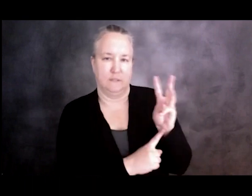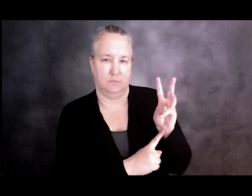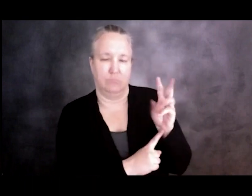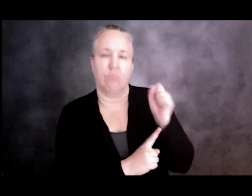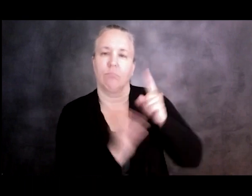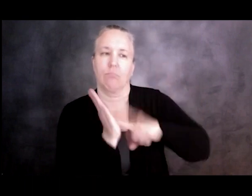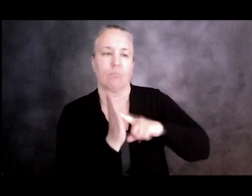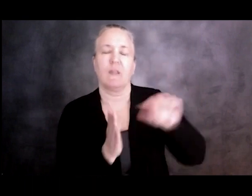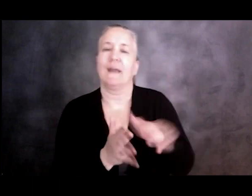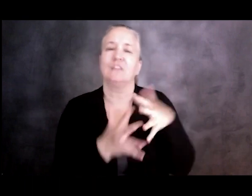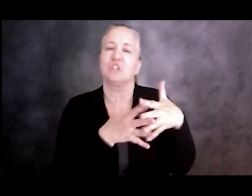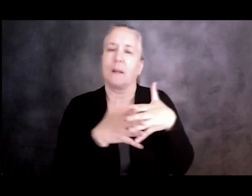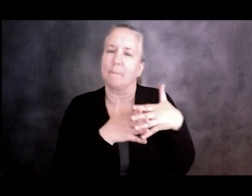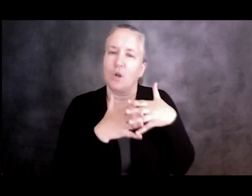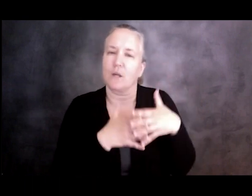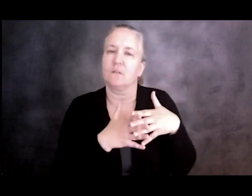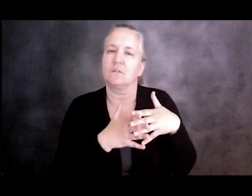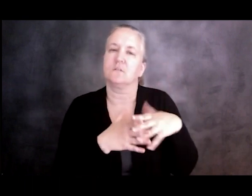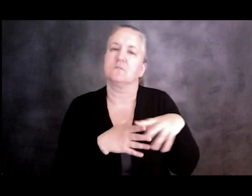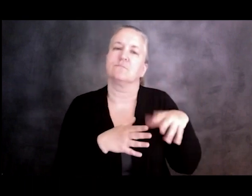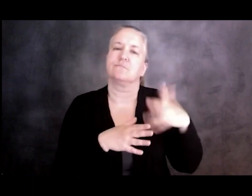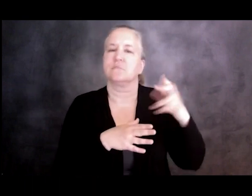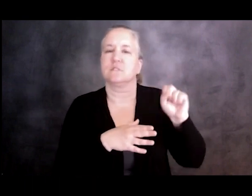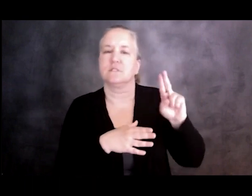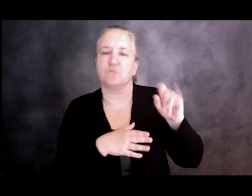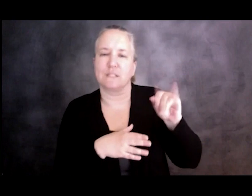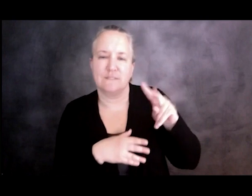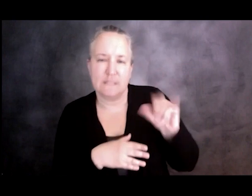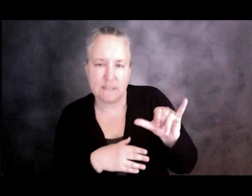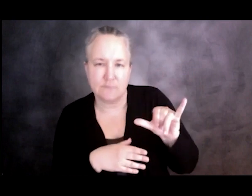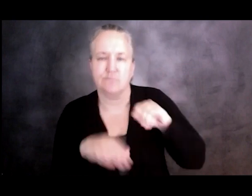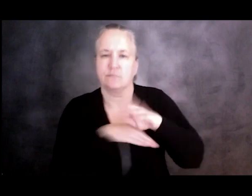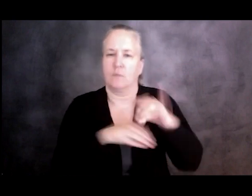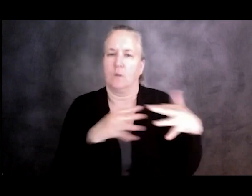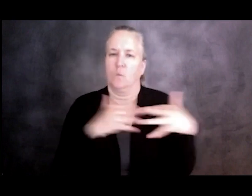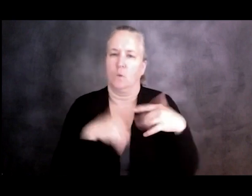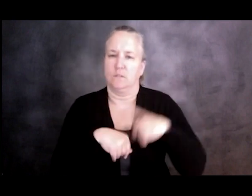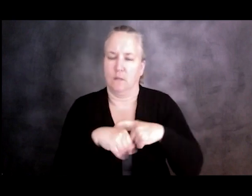Asian-American subjectivities shaped by wartime alliances in Korea and Vietnam.